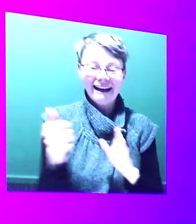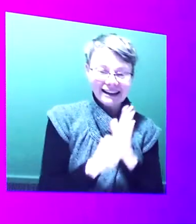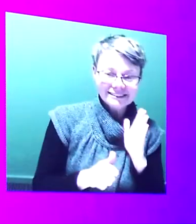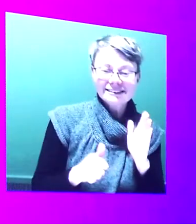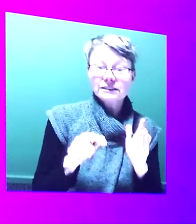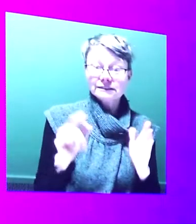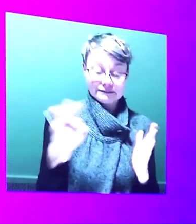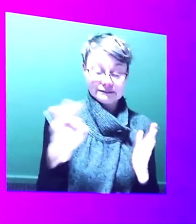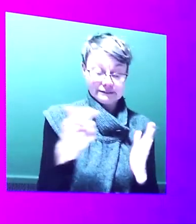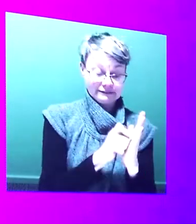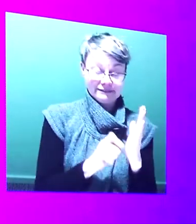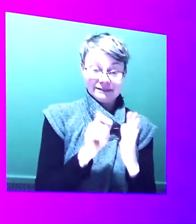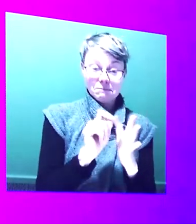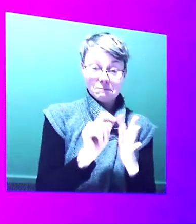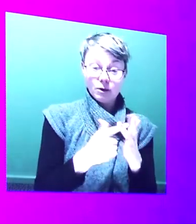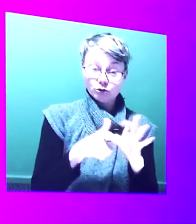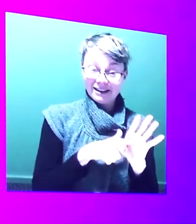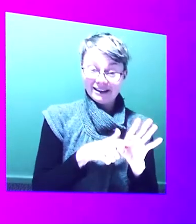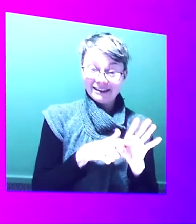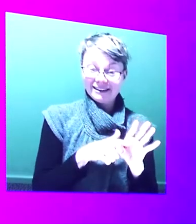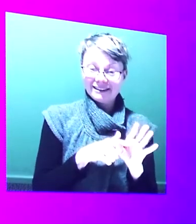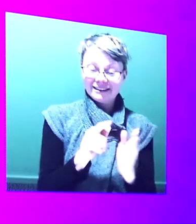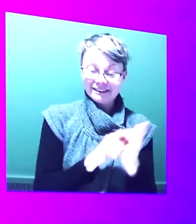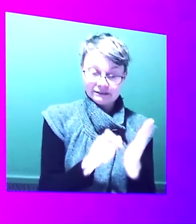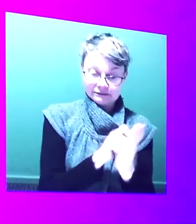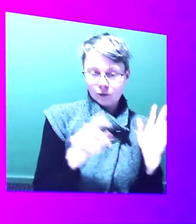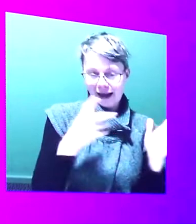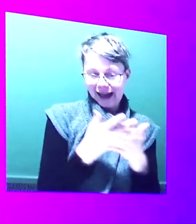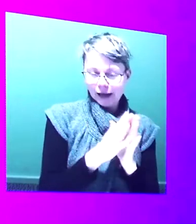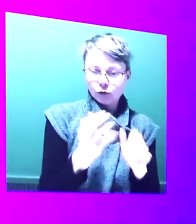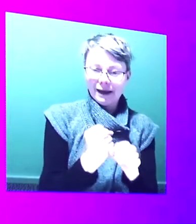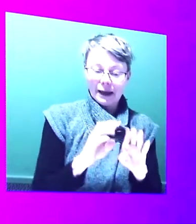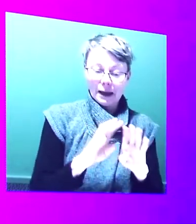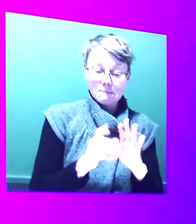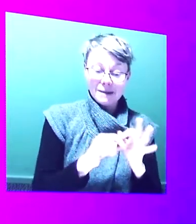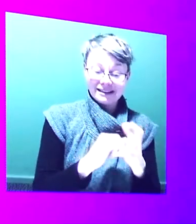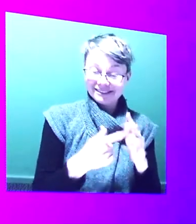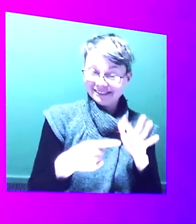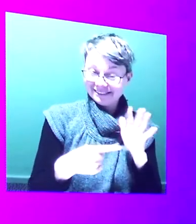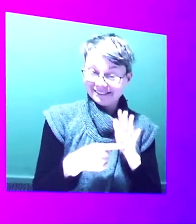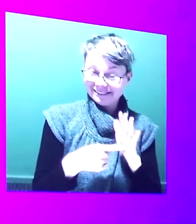was published in 2021, and the work actually won the David Unaipon Award in manuscript form in 2020.